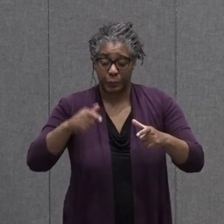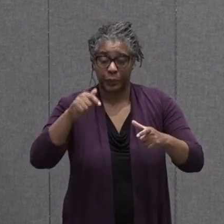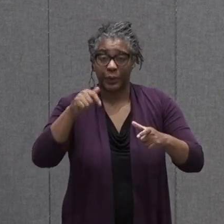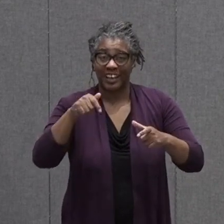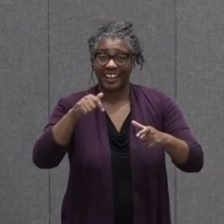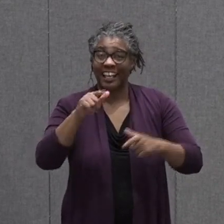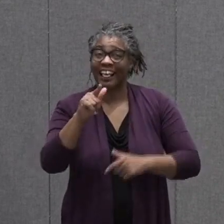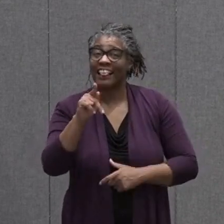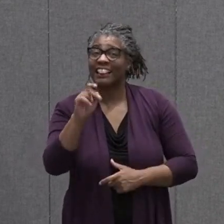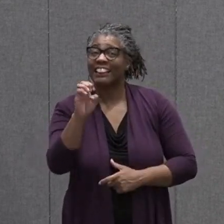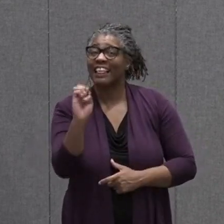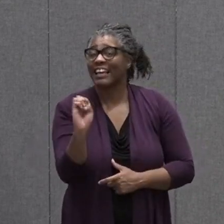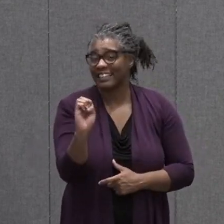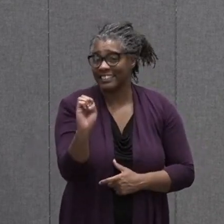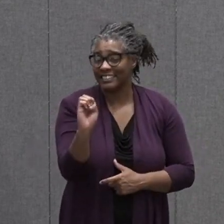They have the same ending sound.